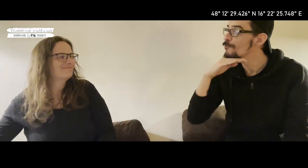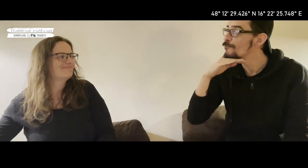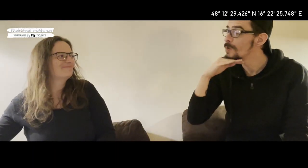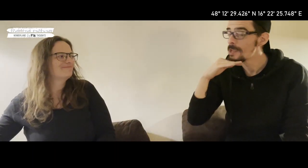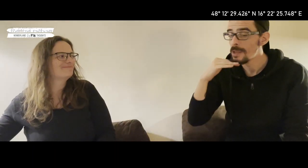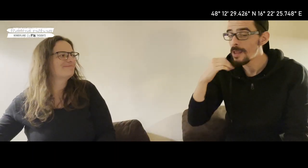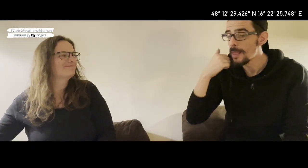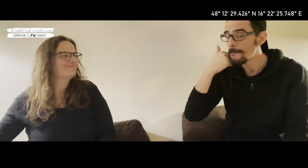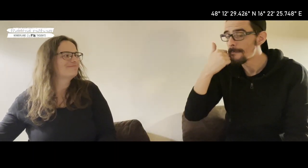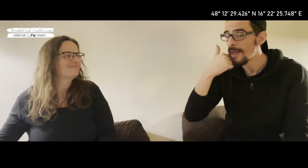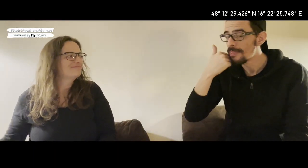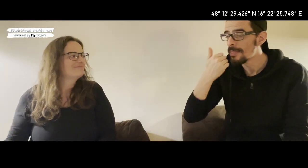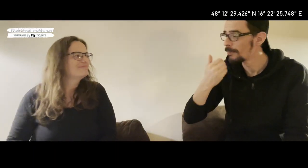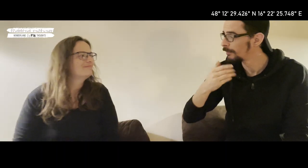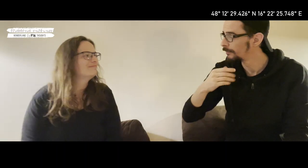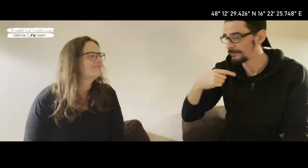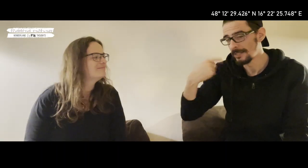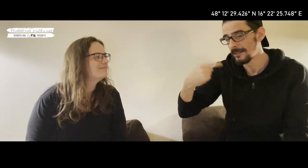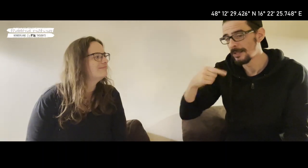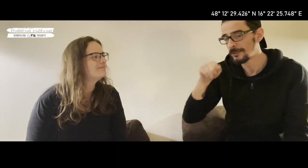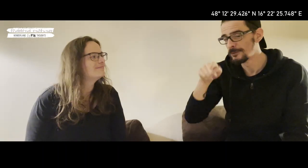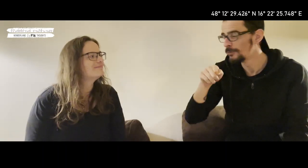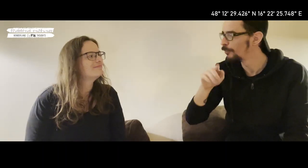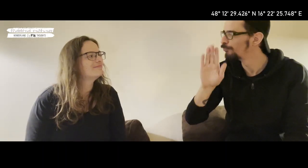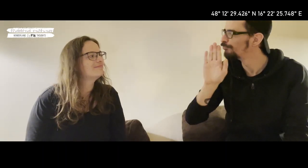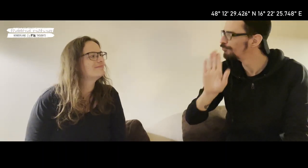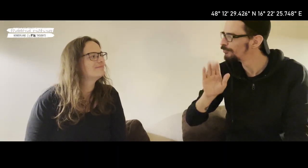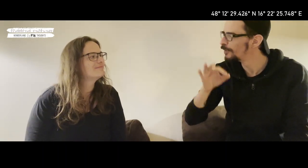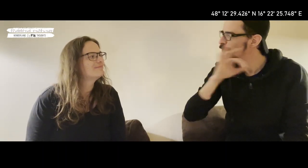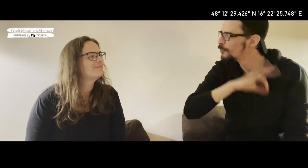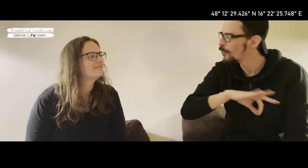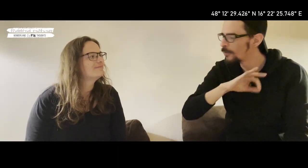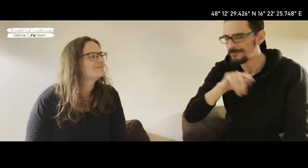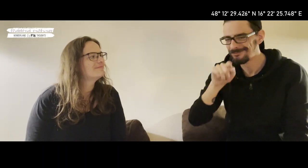Many fathers have passed this claim on to their sons over generations.